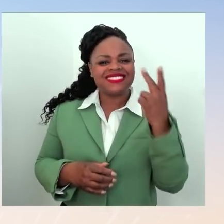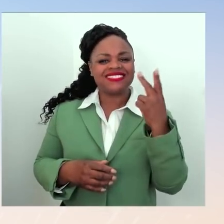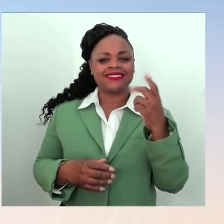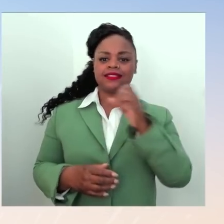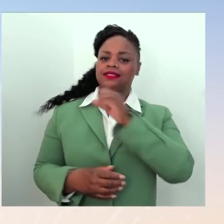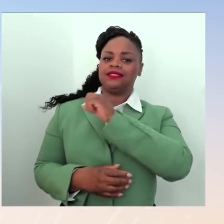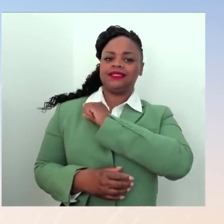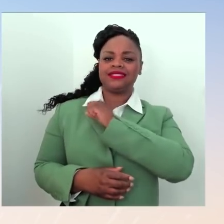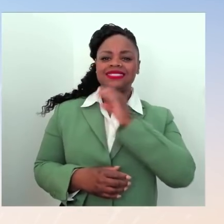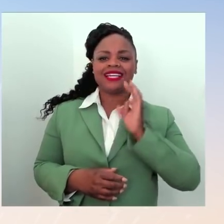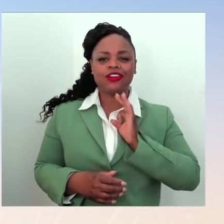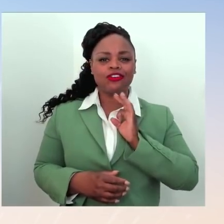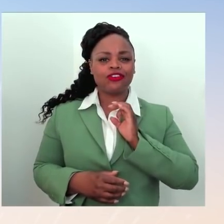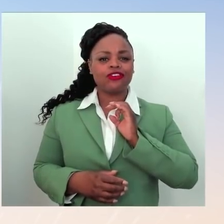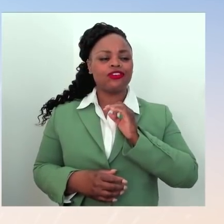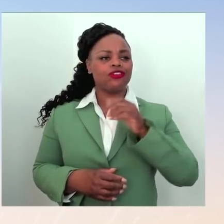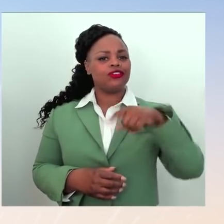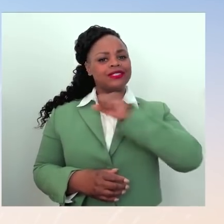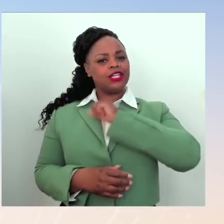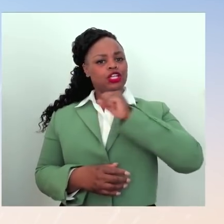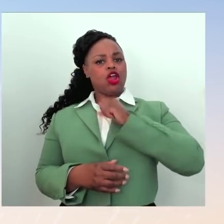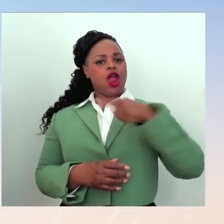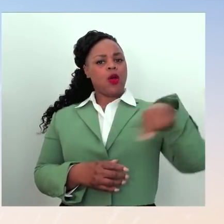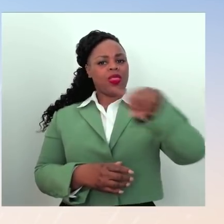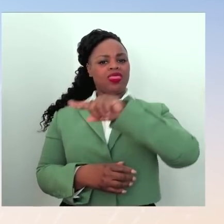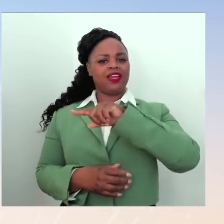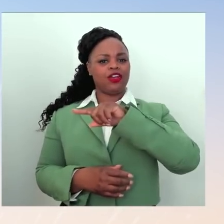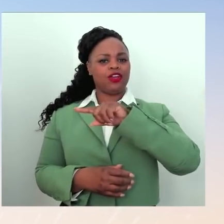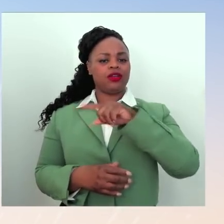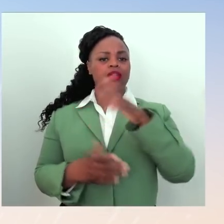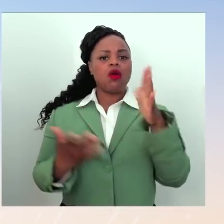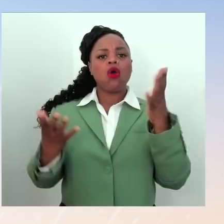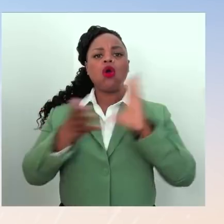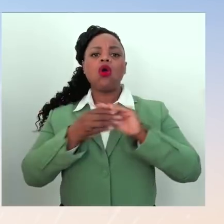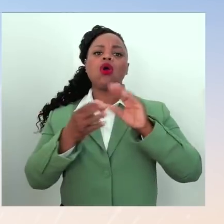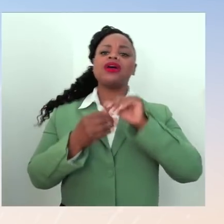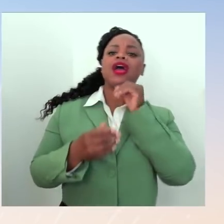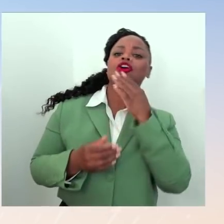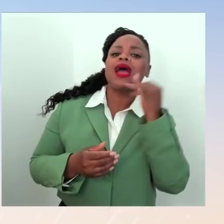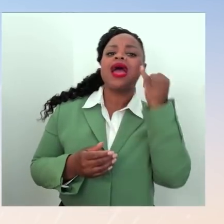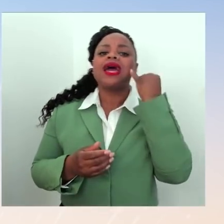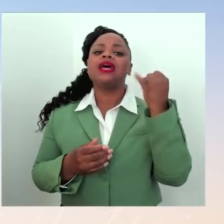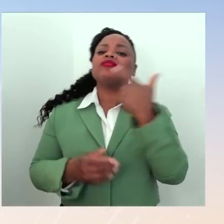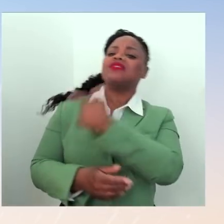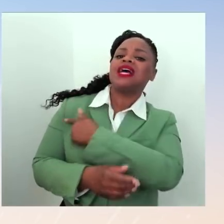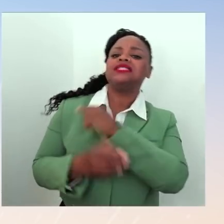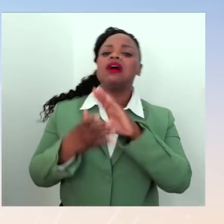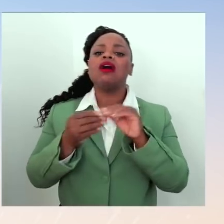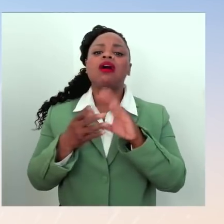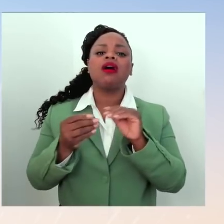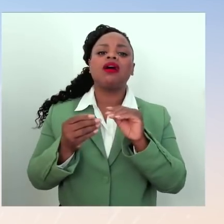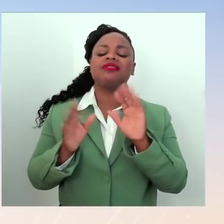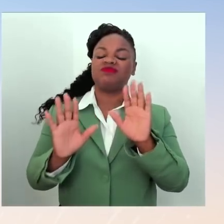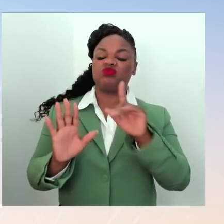even teenagers from being hospitalized. Go ahead. The Press: I want to read to you -- if I could, Jen -- some comments from people